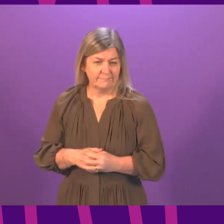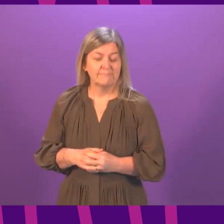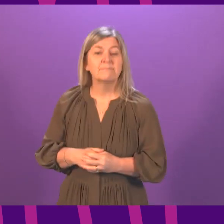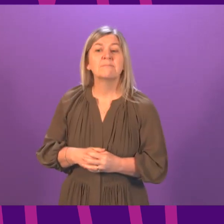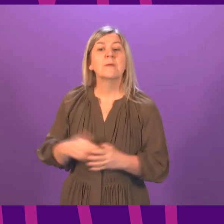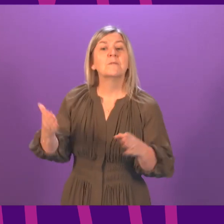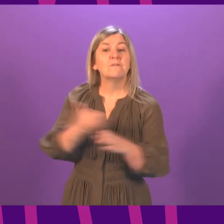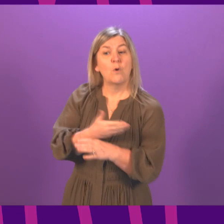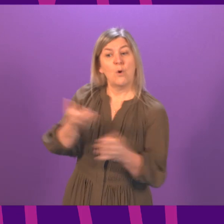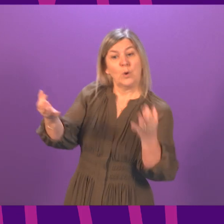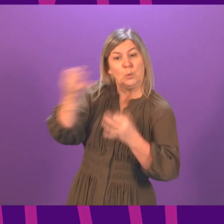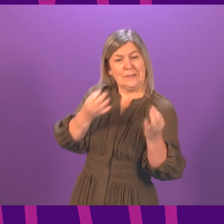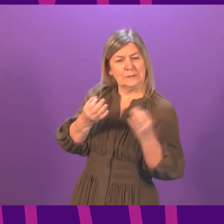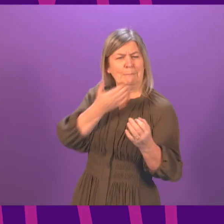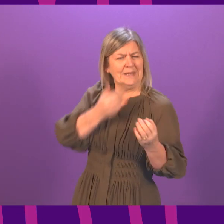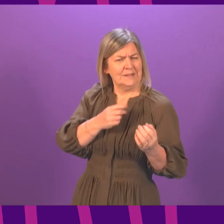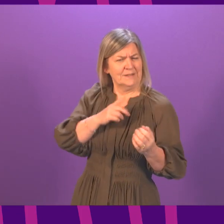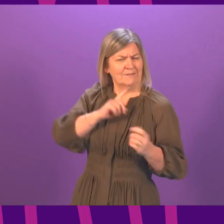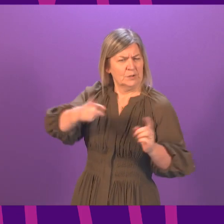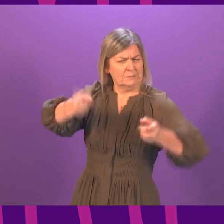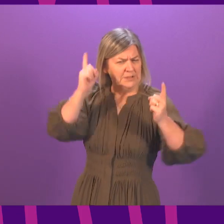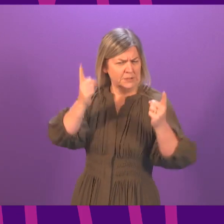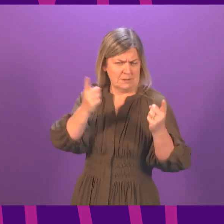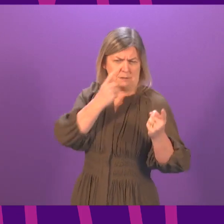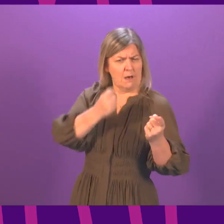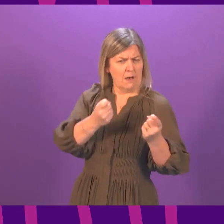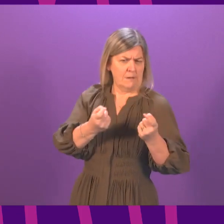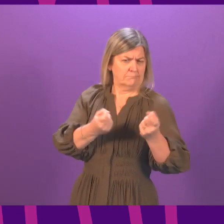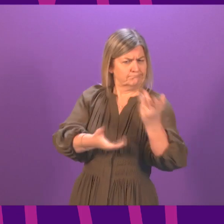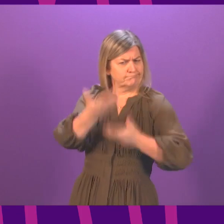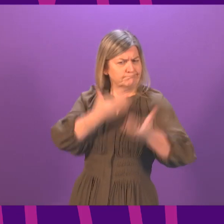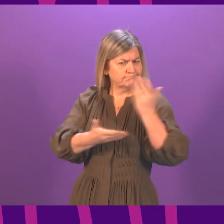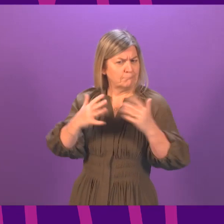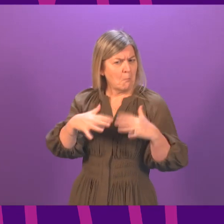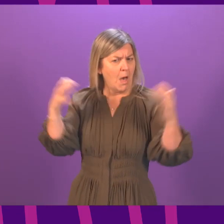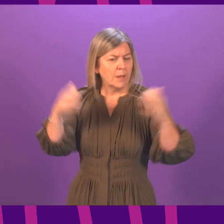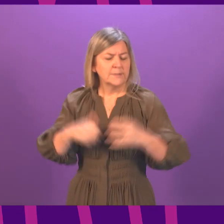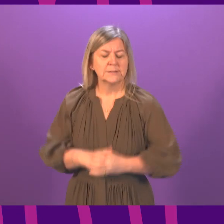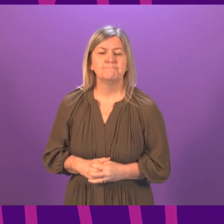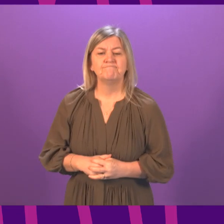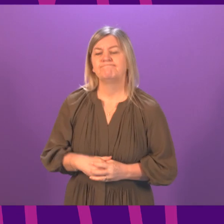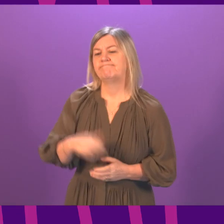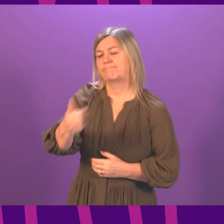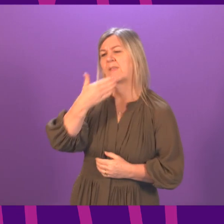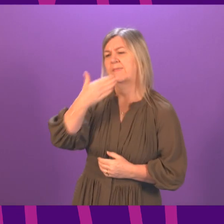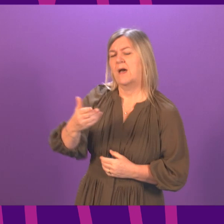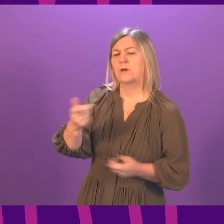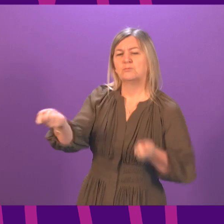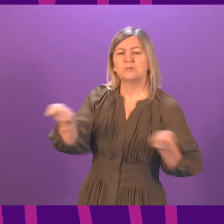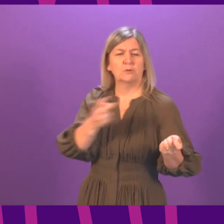the First Minister will update the Parliament on the Covid-19 pandemic. The First Minister (Nicola Sturgeon): I will give a brief update on today’s